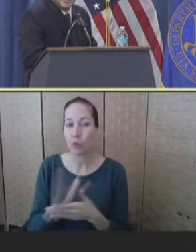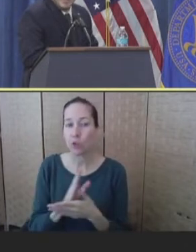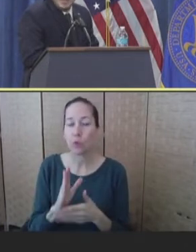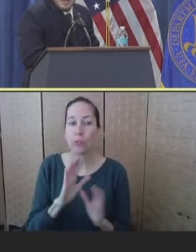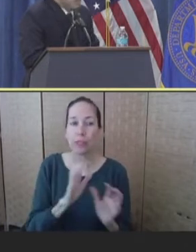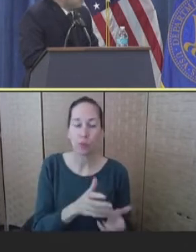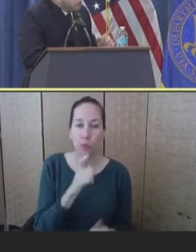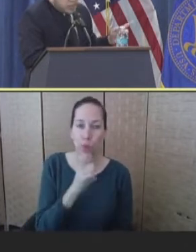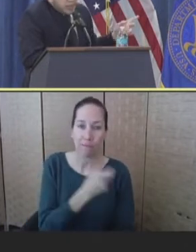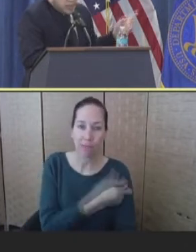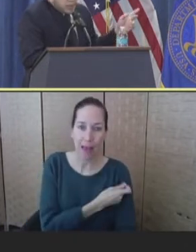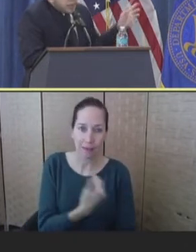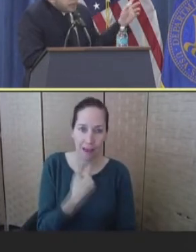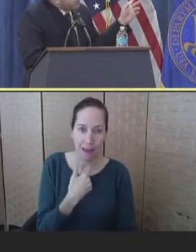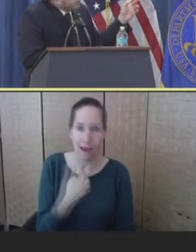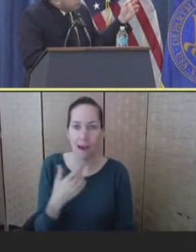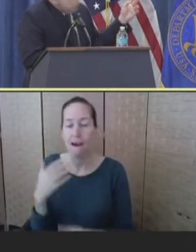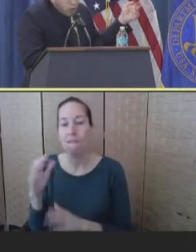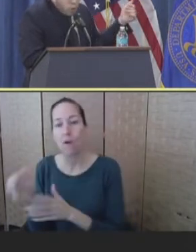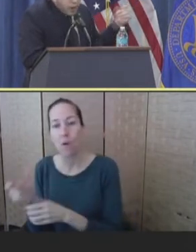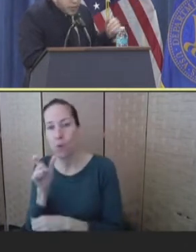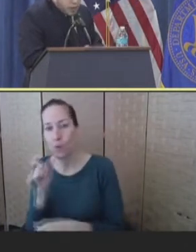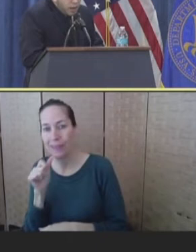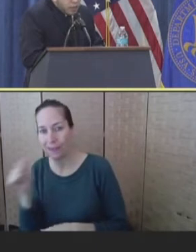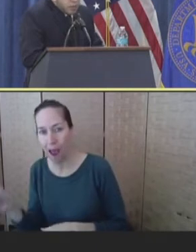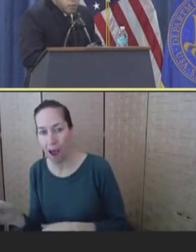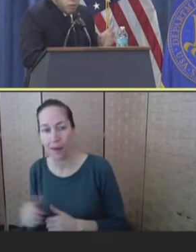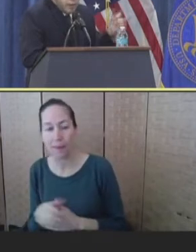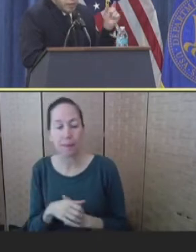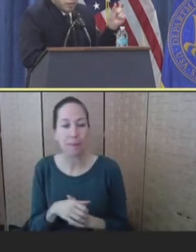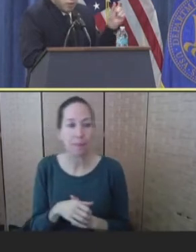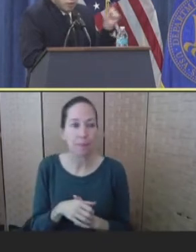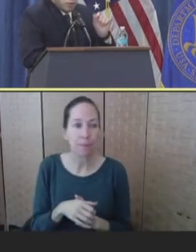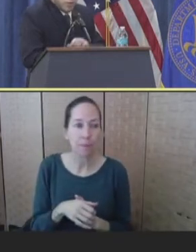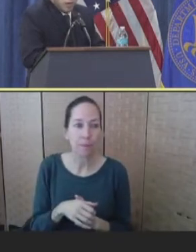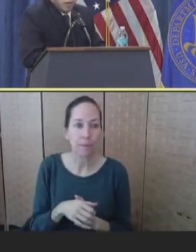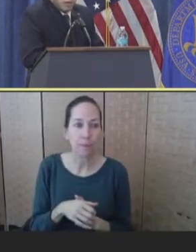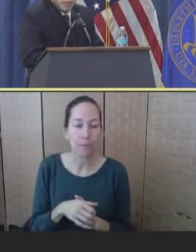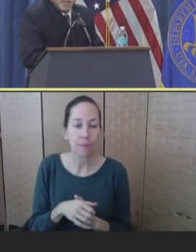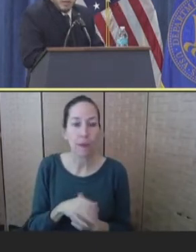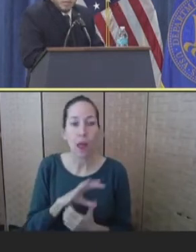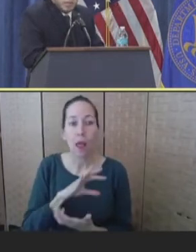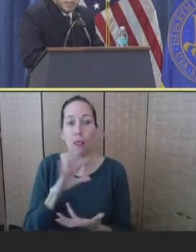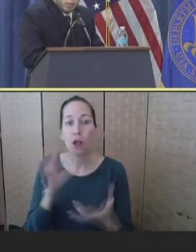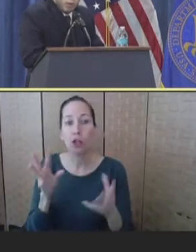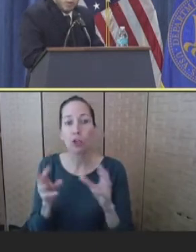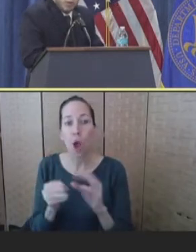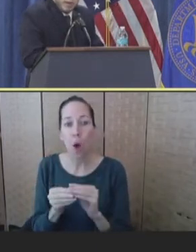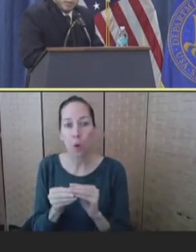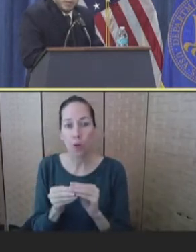You'll notice that the row wise call or the row wise totals are the same since it's a one-to-one matching.